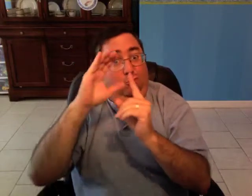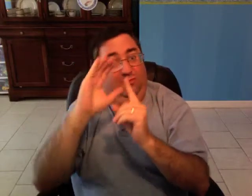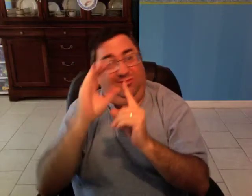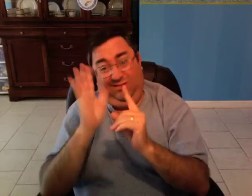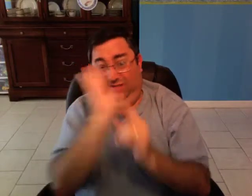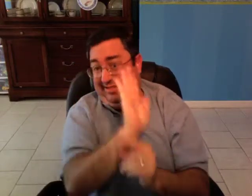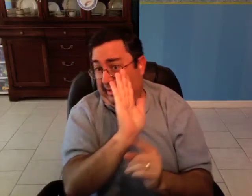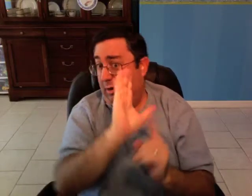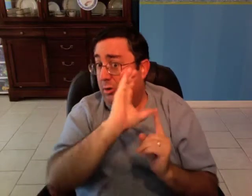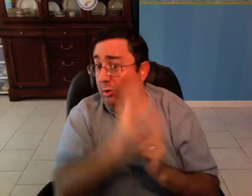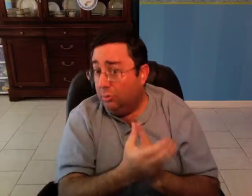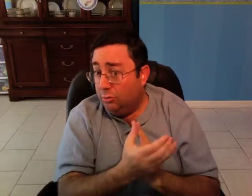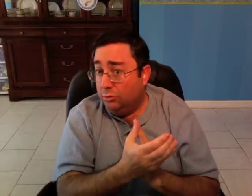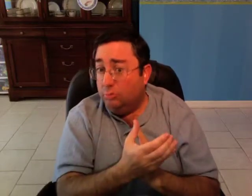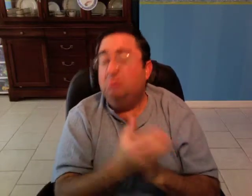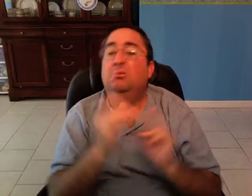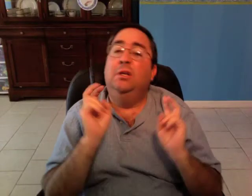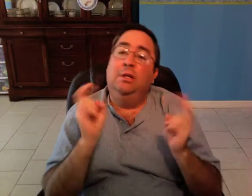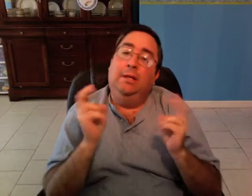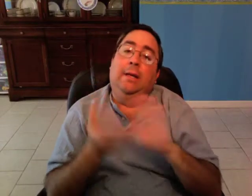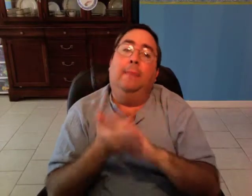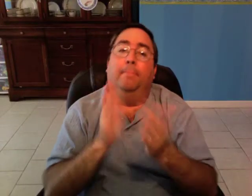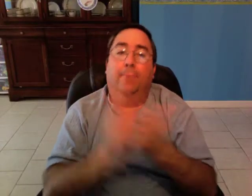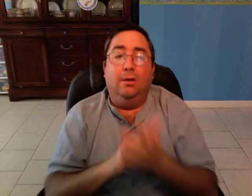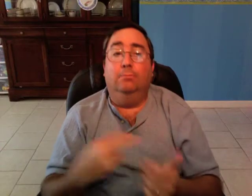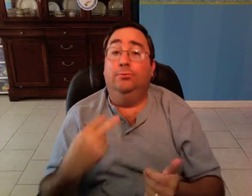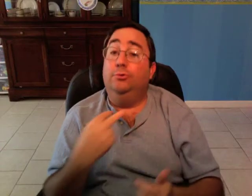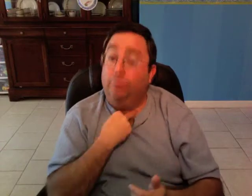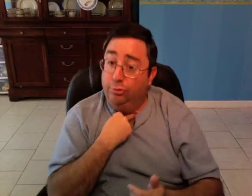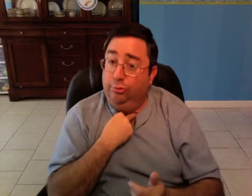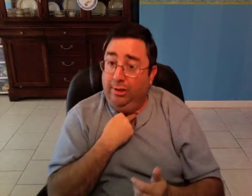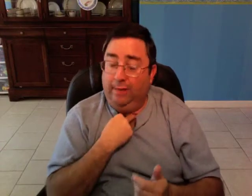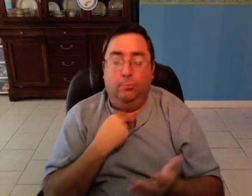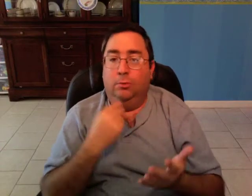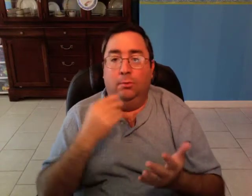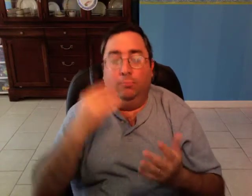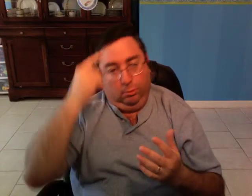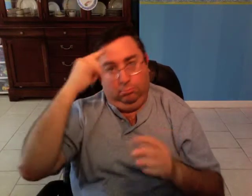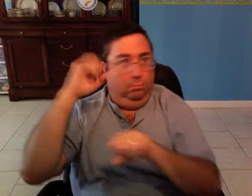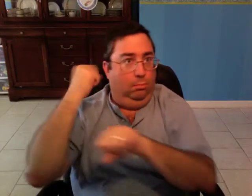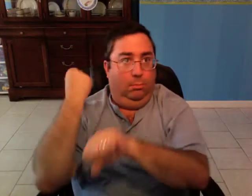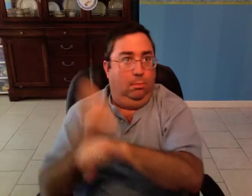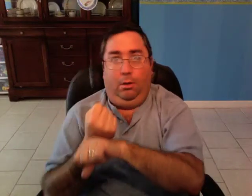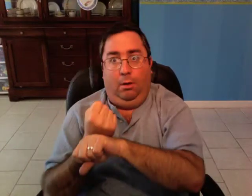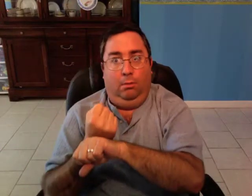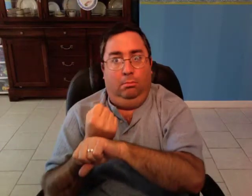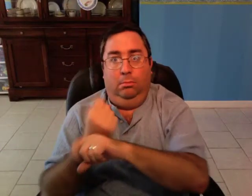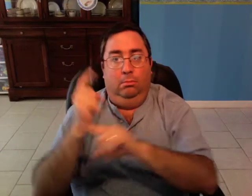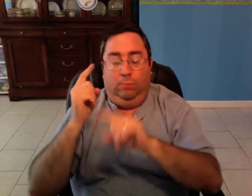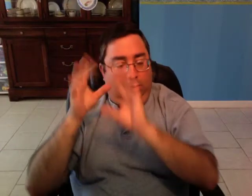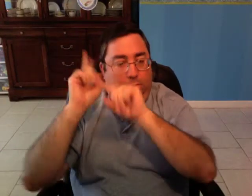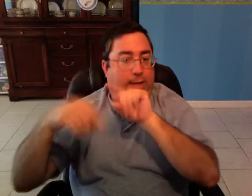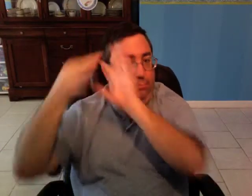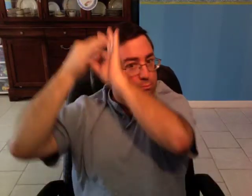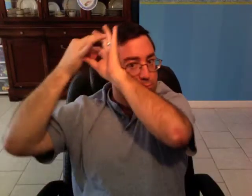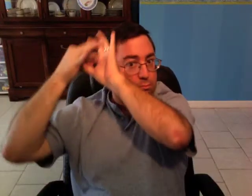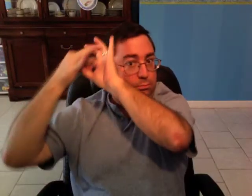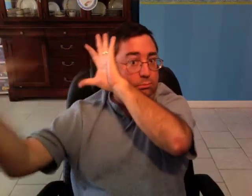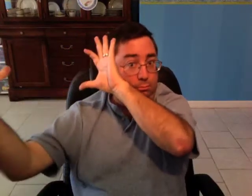that those ideas and beliefs about their culture can become a "trap". They become locked into that thinking and can't let go of it.